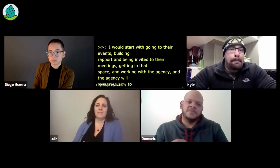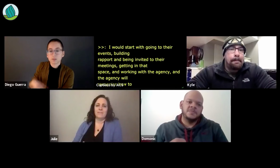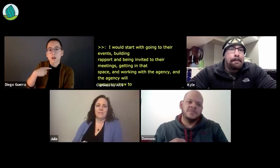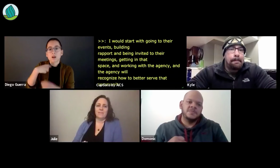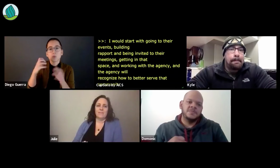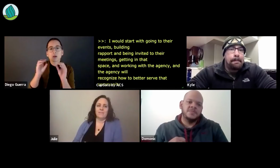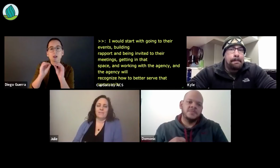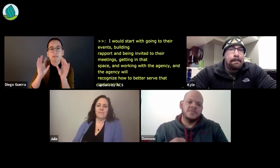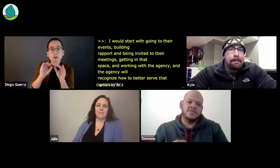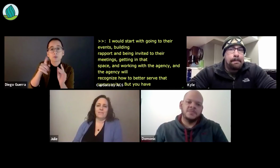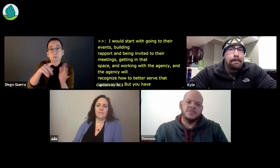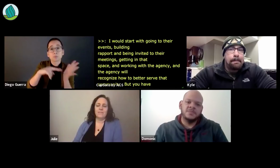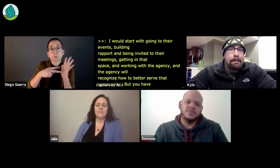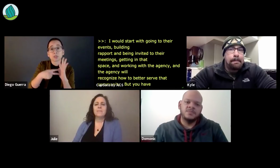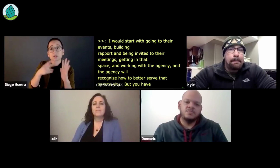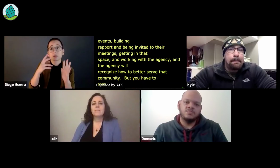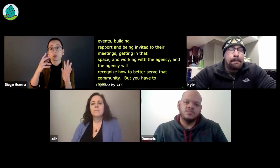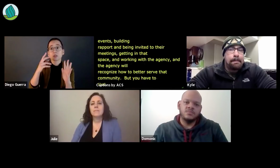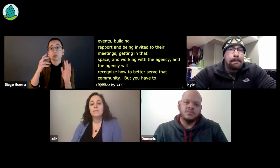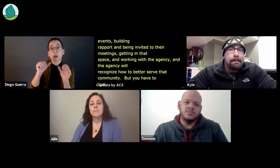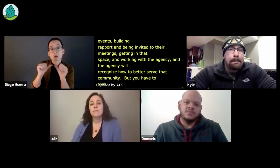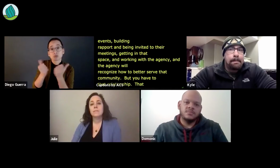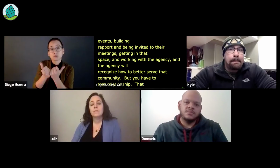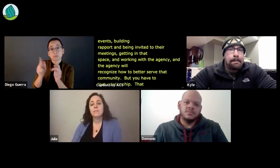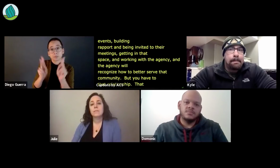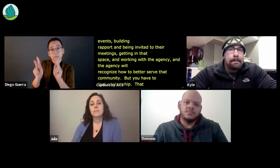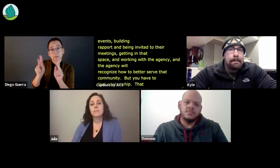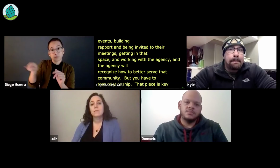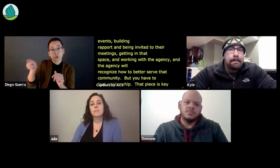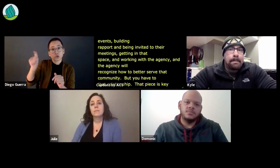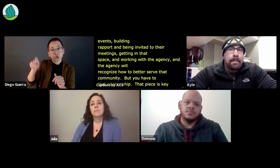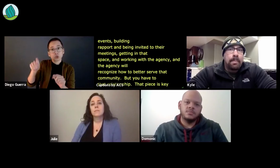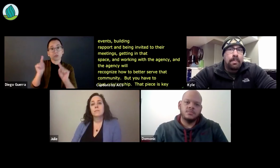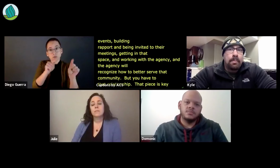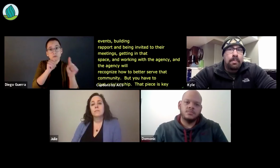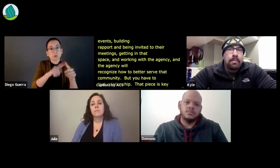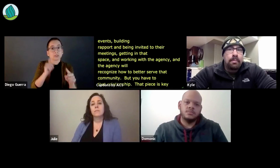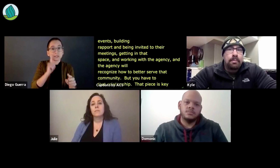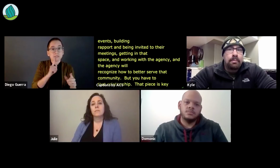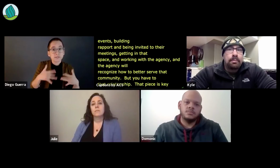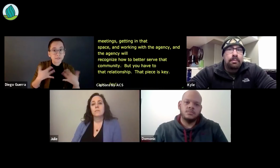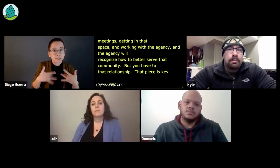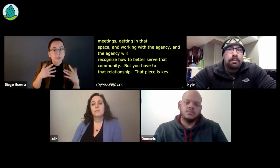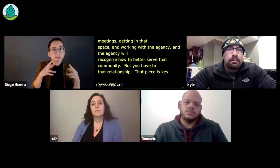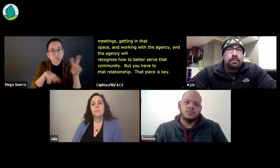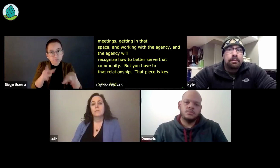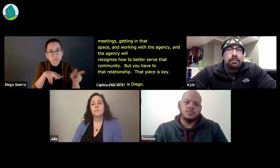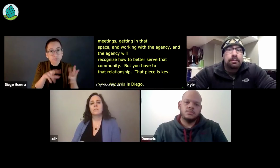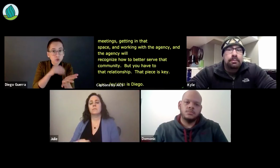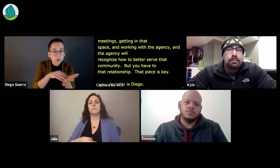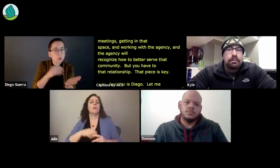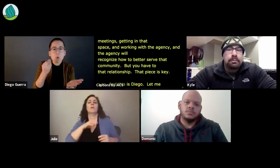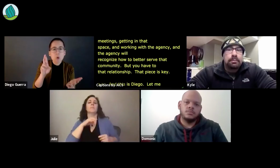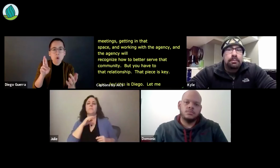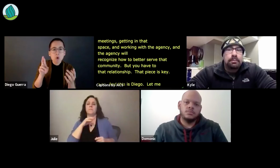And this is Diego. Let me clarify. Julie, when you say agencies, agencies should attend deaf events and learn from the deaf community,